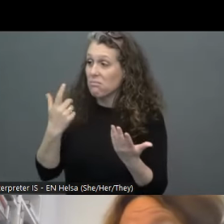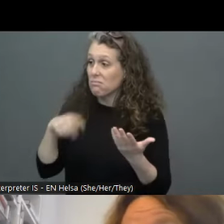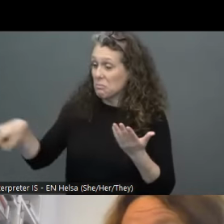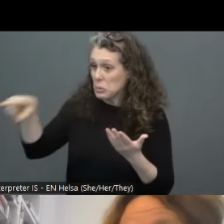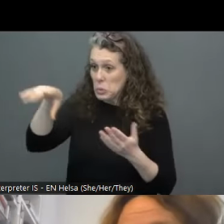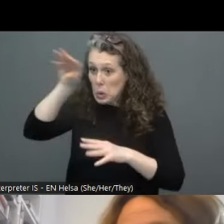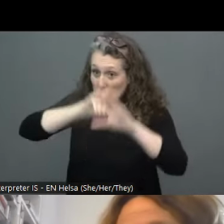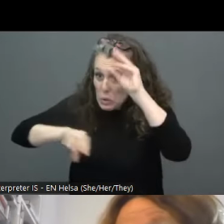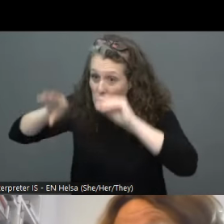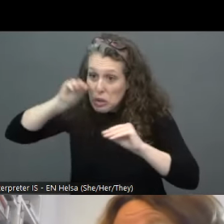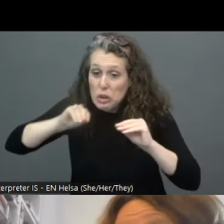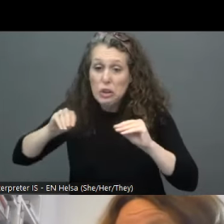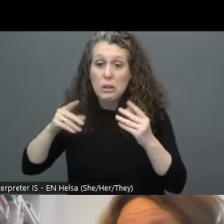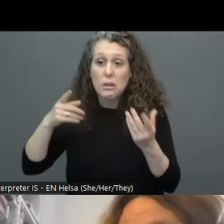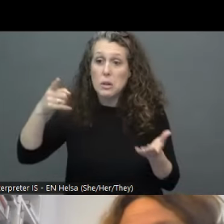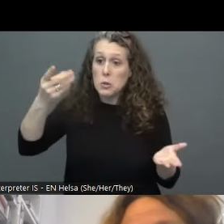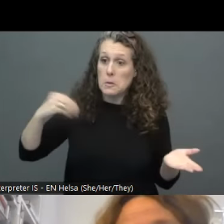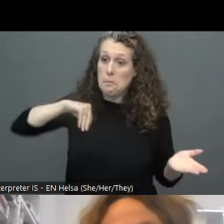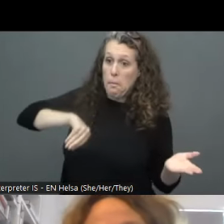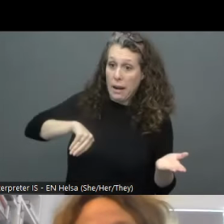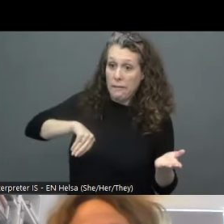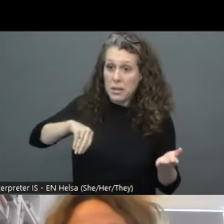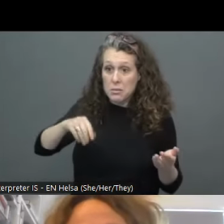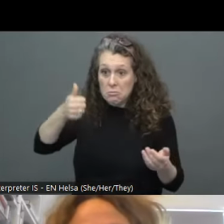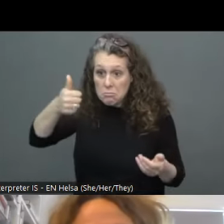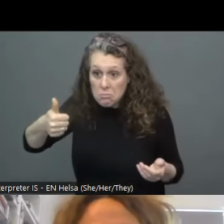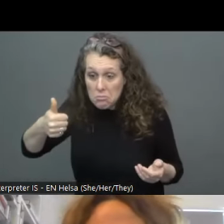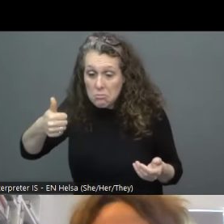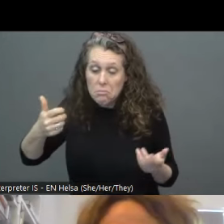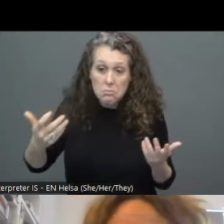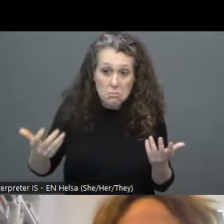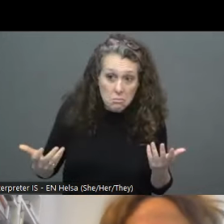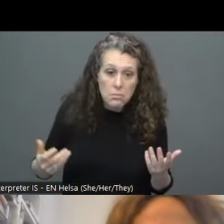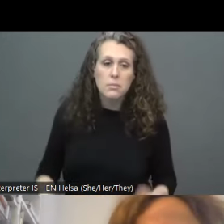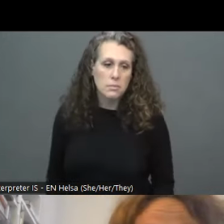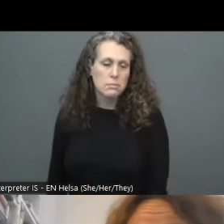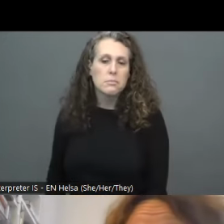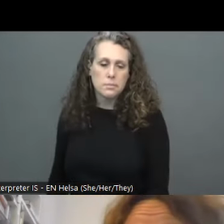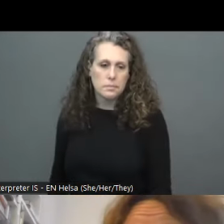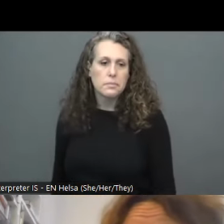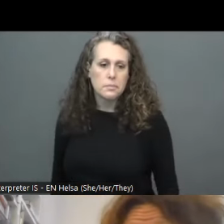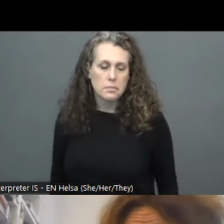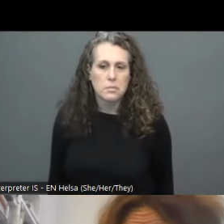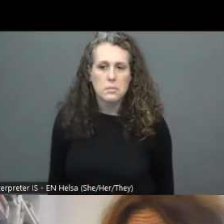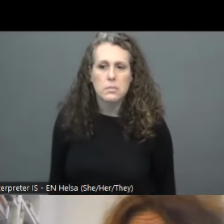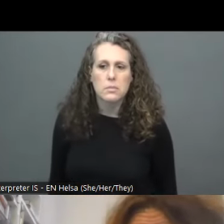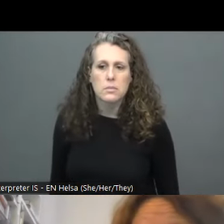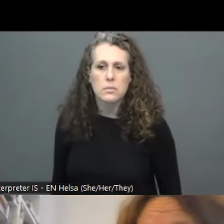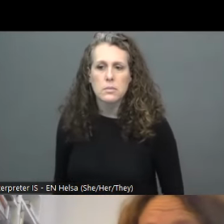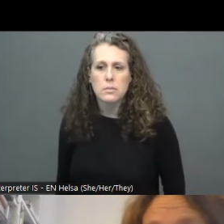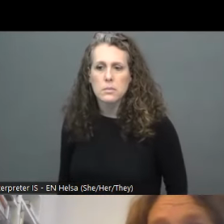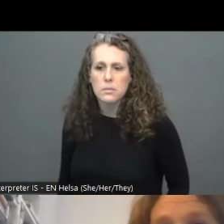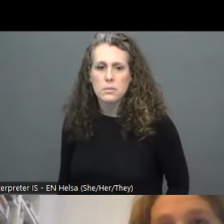about their own practice, to share but also learn from the others. And hopefully if all goes well,